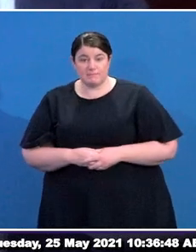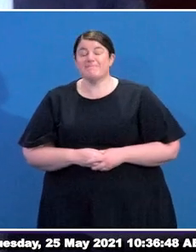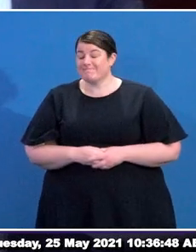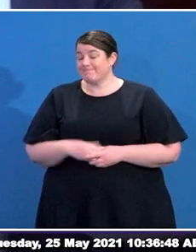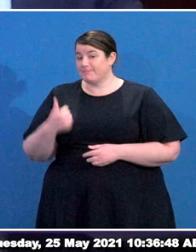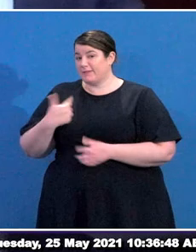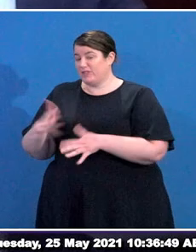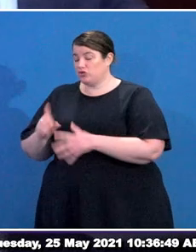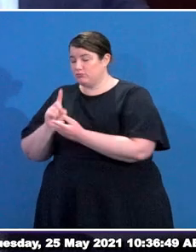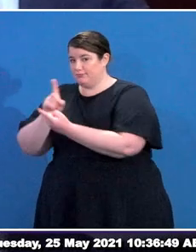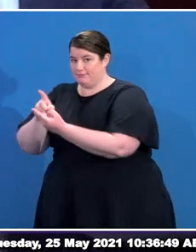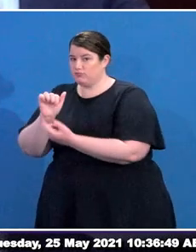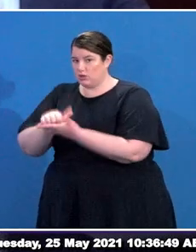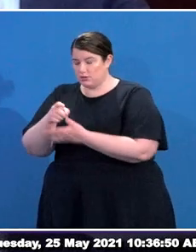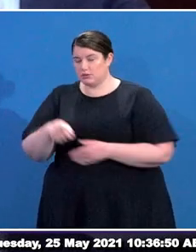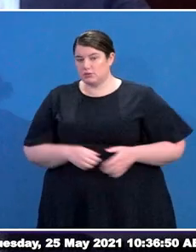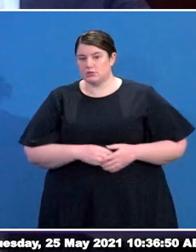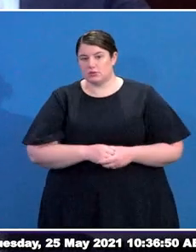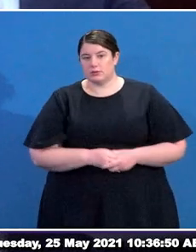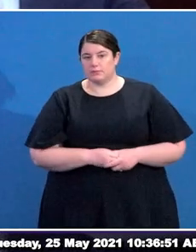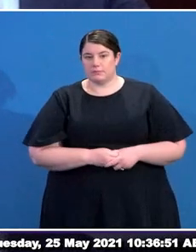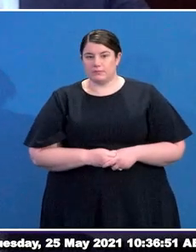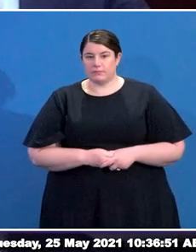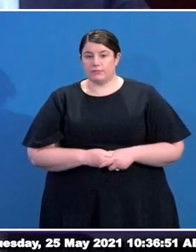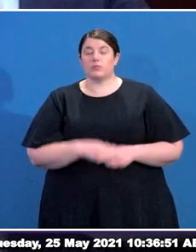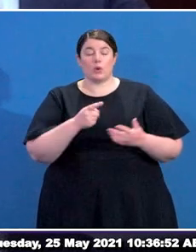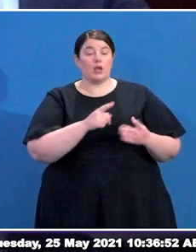Now, other than the conversation with the support worker,